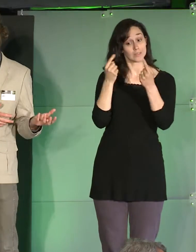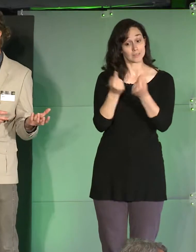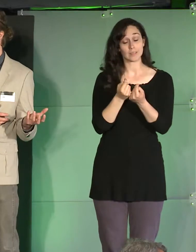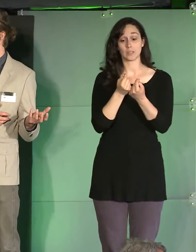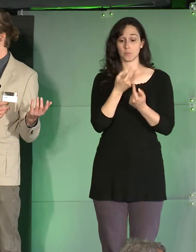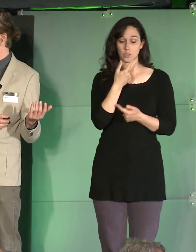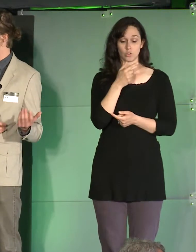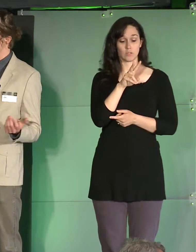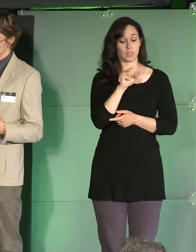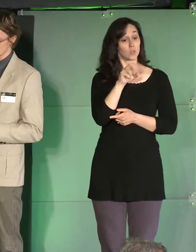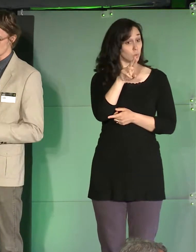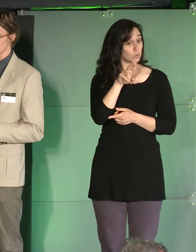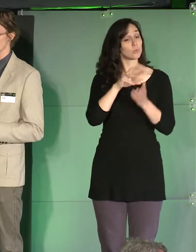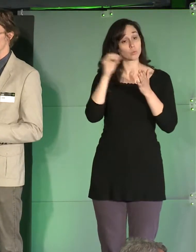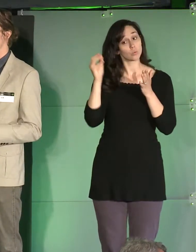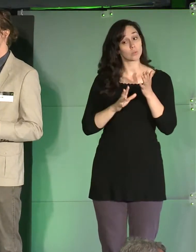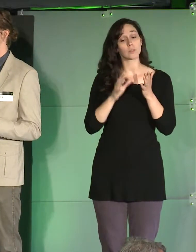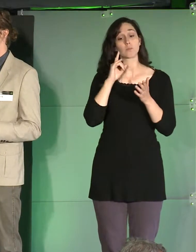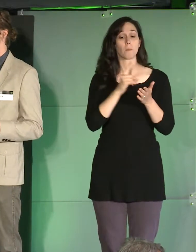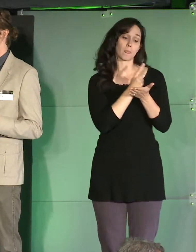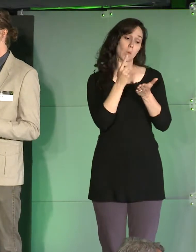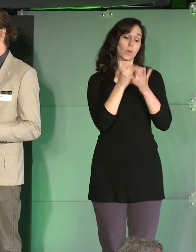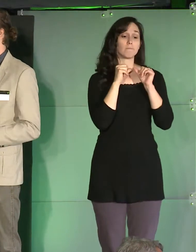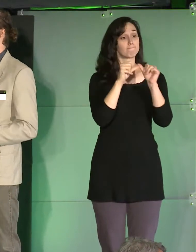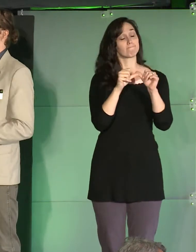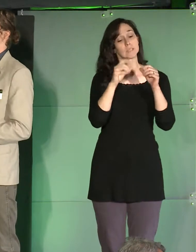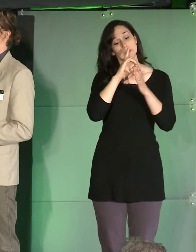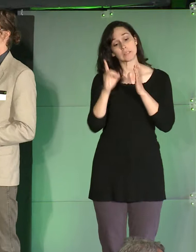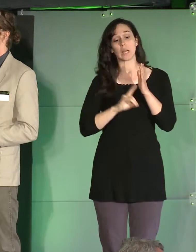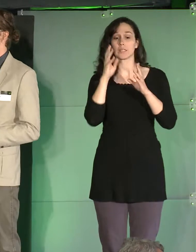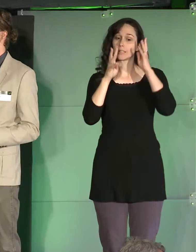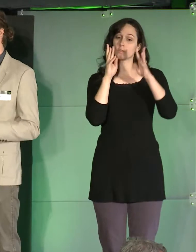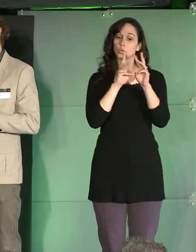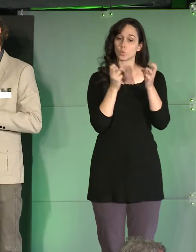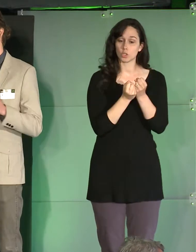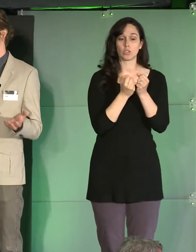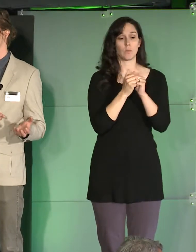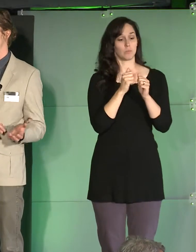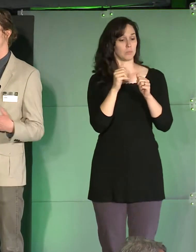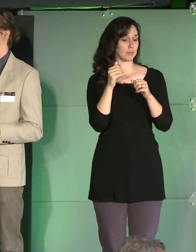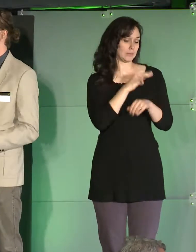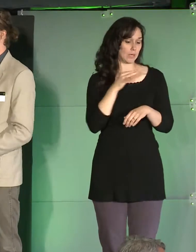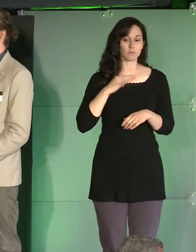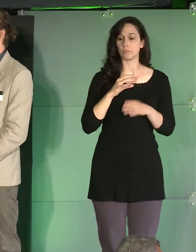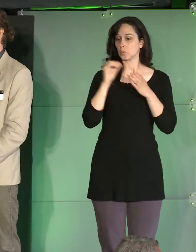State students to do a weeklong design and innovation workshop with faculty and students from the National University.